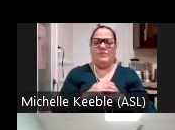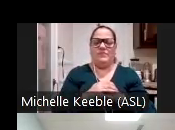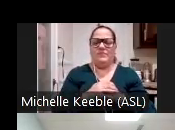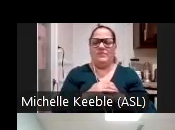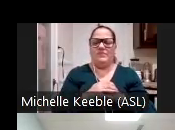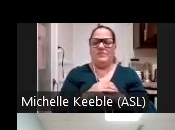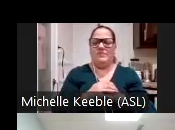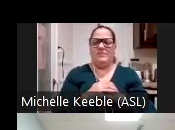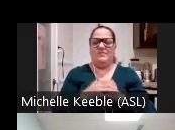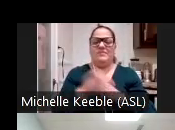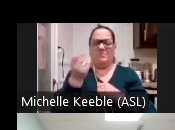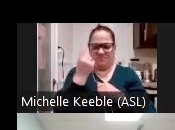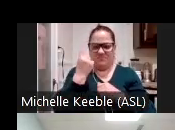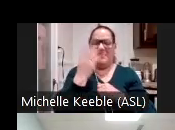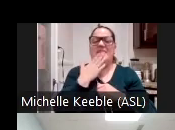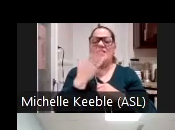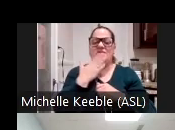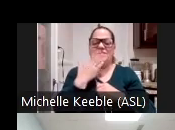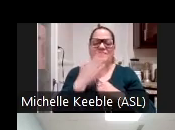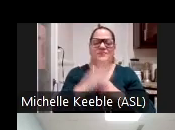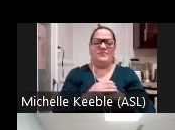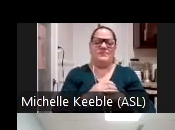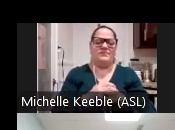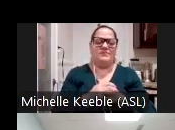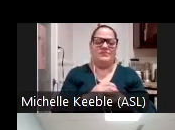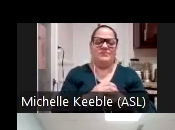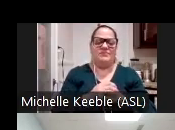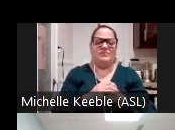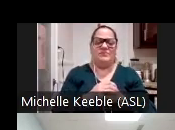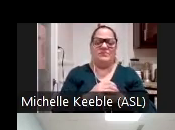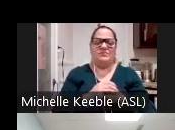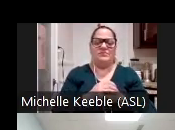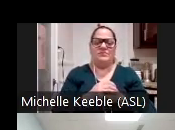It's only a little difference in the slide. [ALICE] This slide is announcing Devva's room